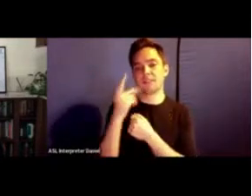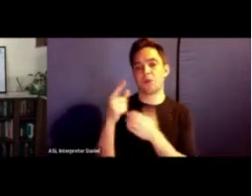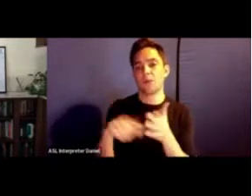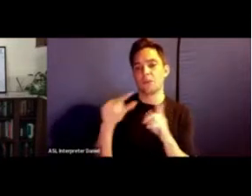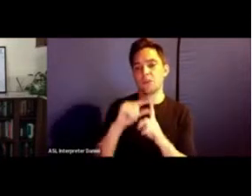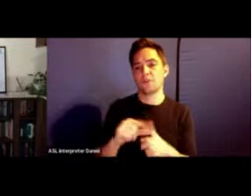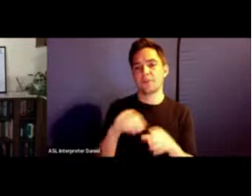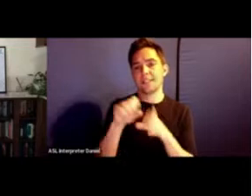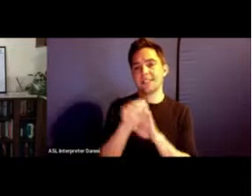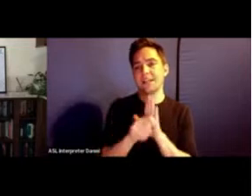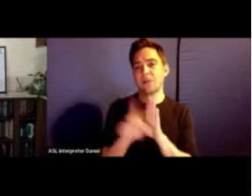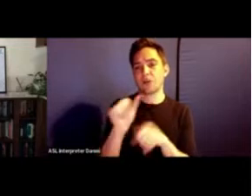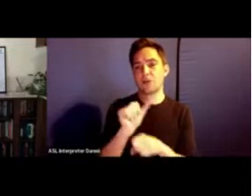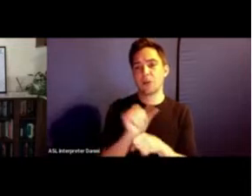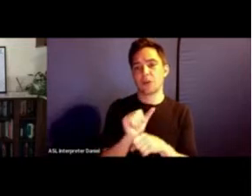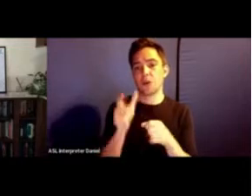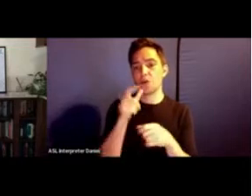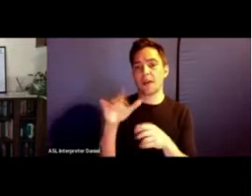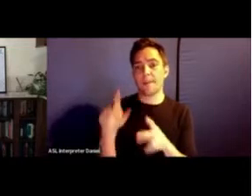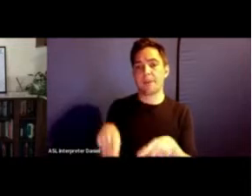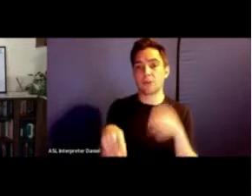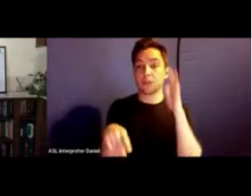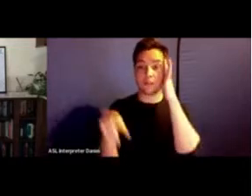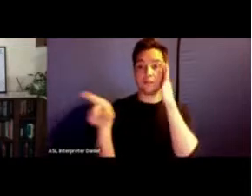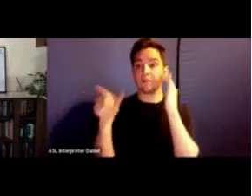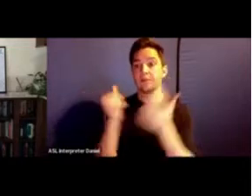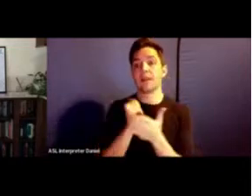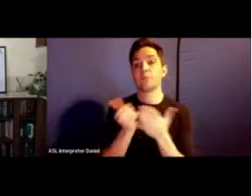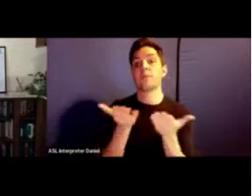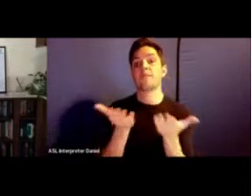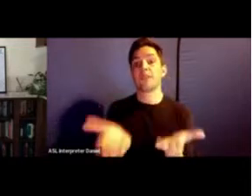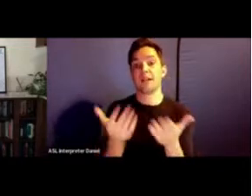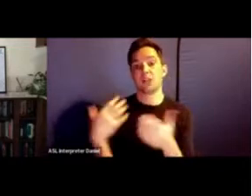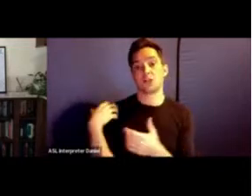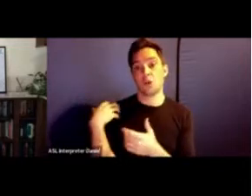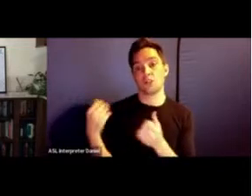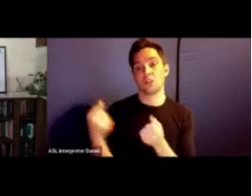you work? Who is this person who helps provide coaching and support to the person who's self